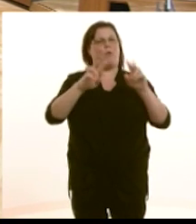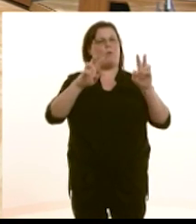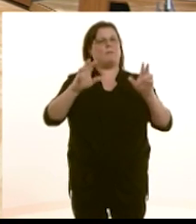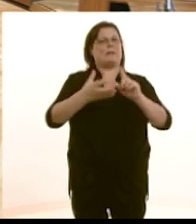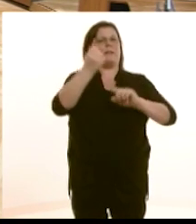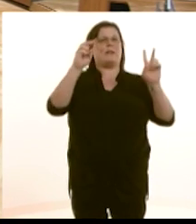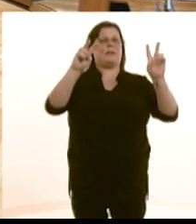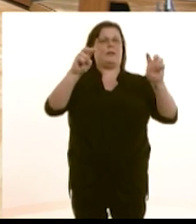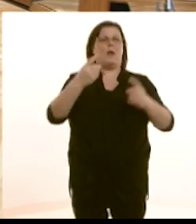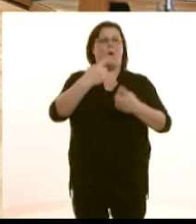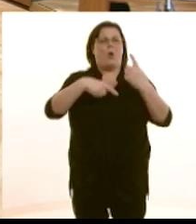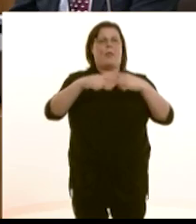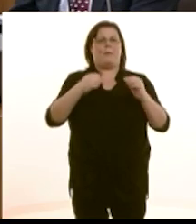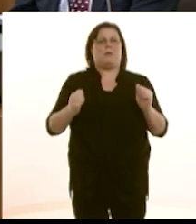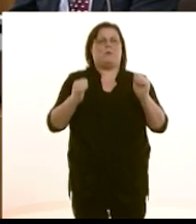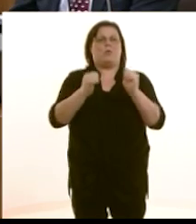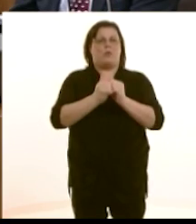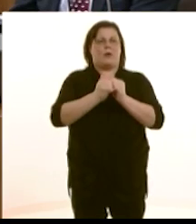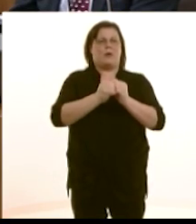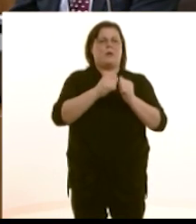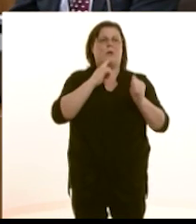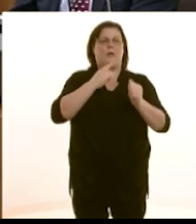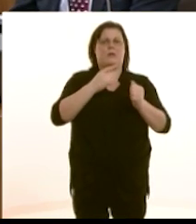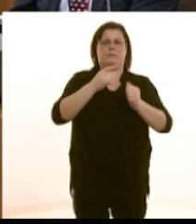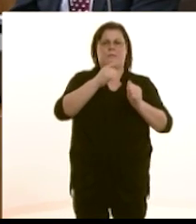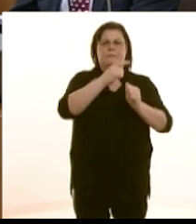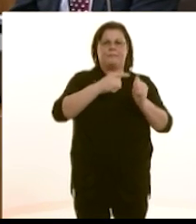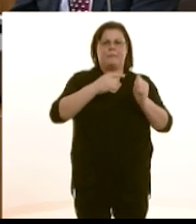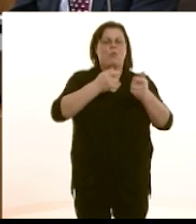Regulation and Inspection of Social Care (Wales) Act 2016, as it is nowóand we continue to